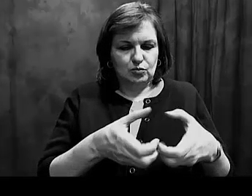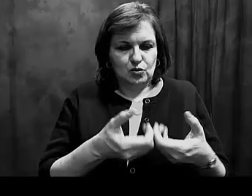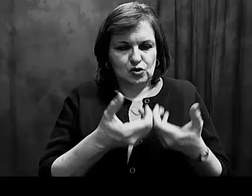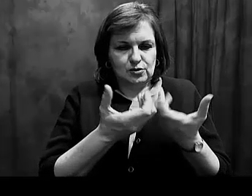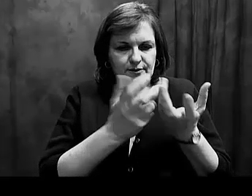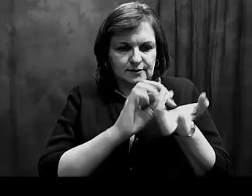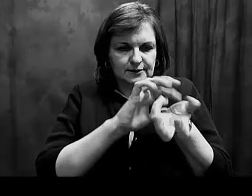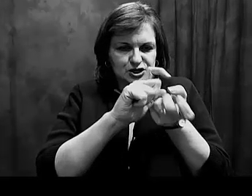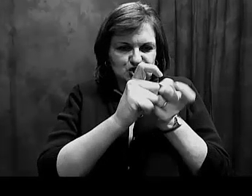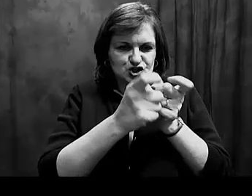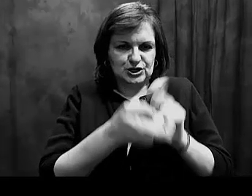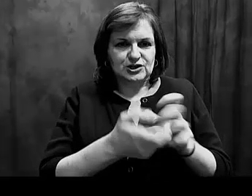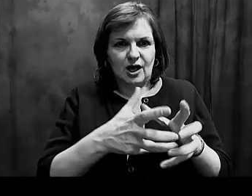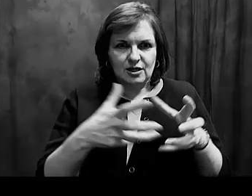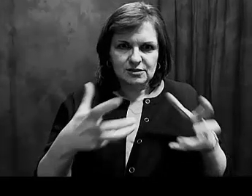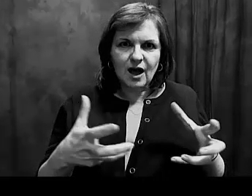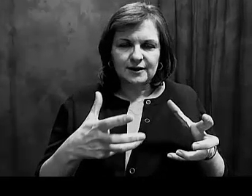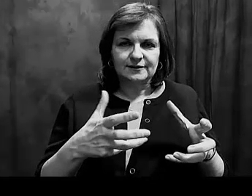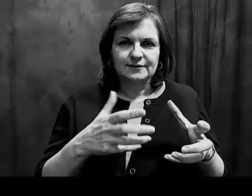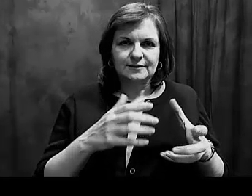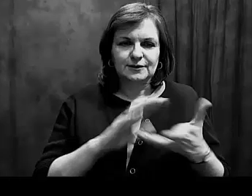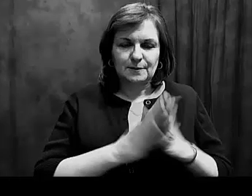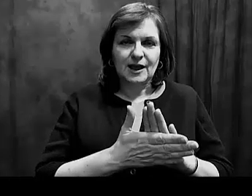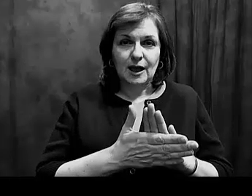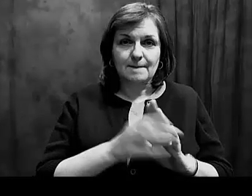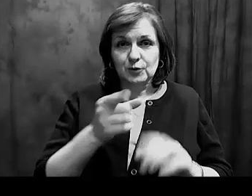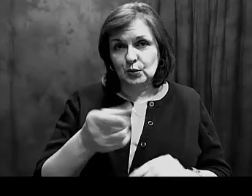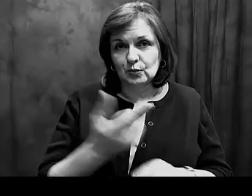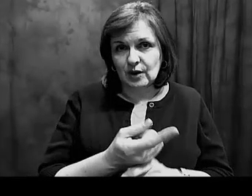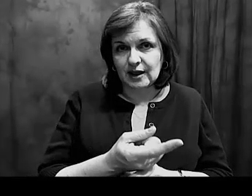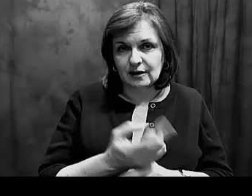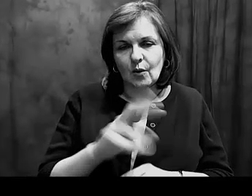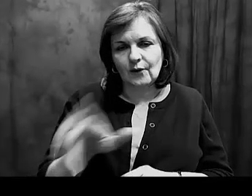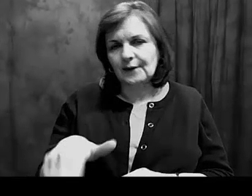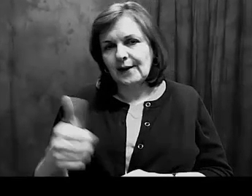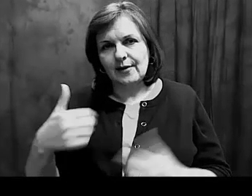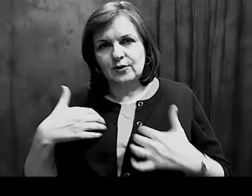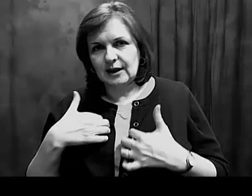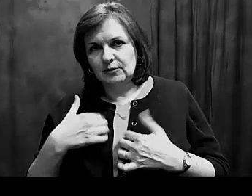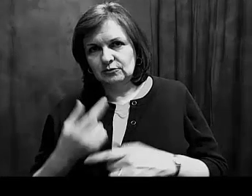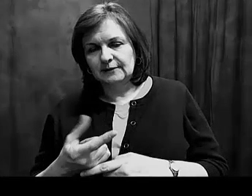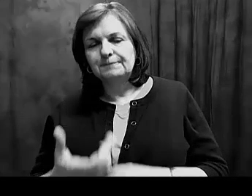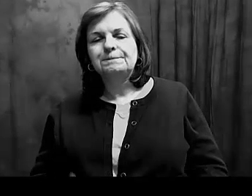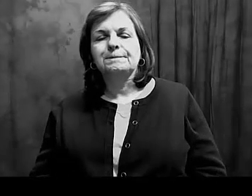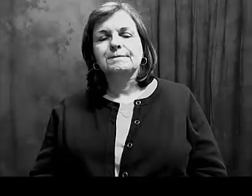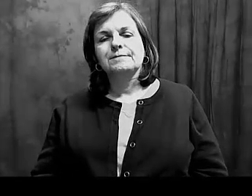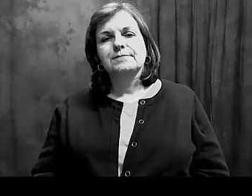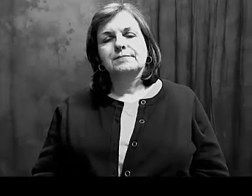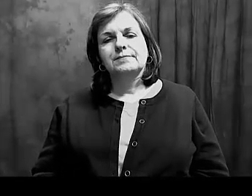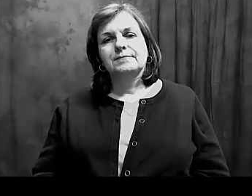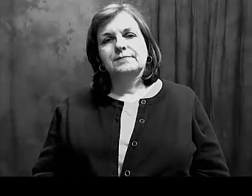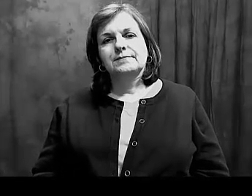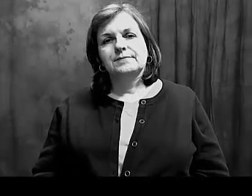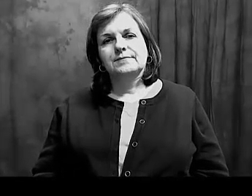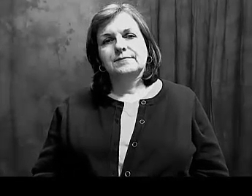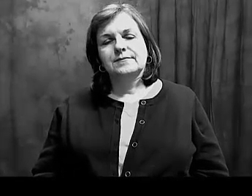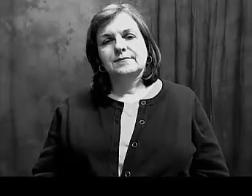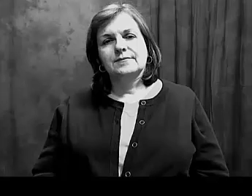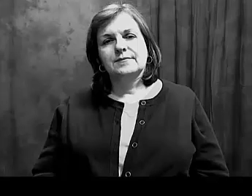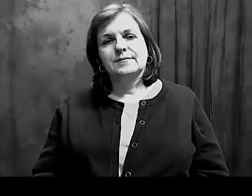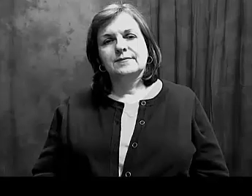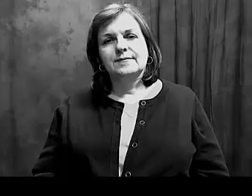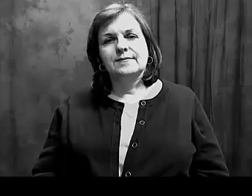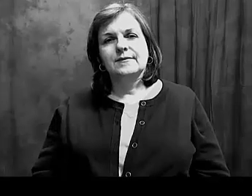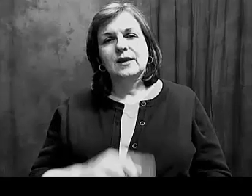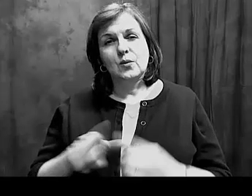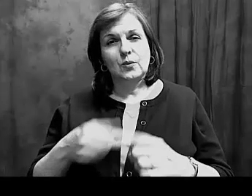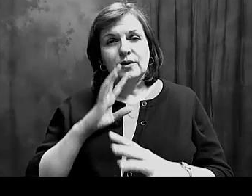going through a pretty significant change to make it look like you - right? or any other animal remember when we talked